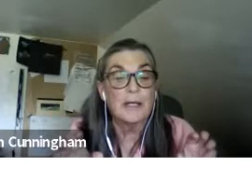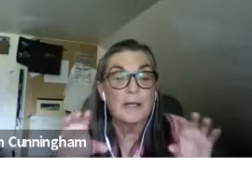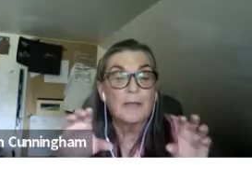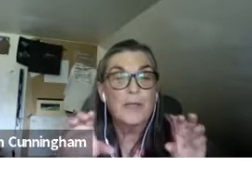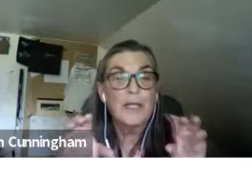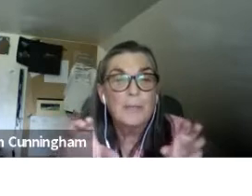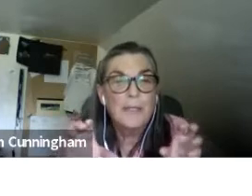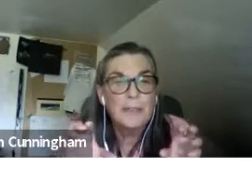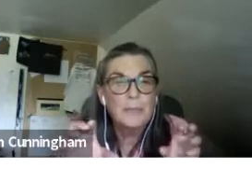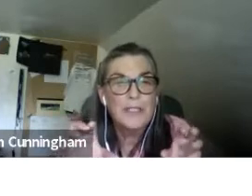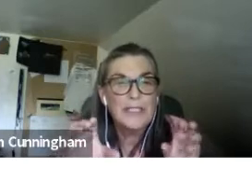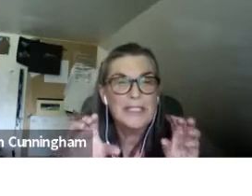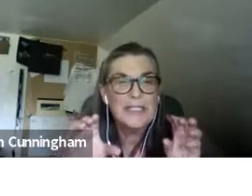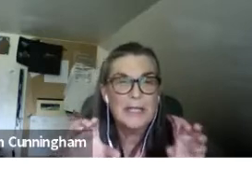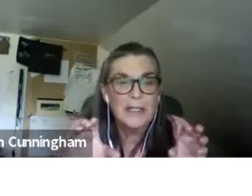D printed skeleton